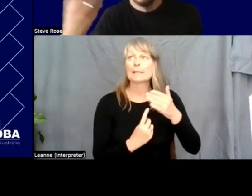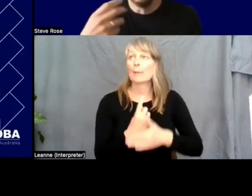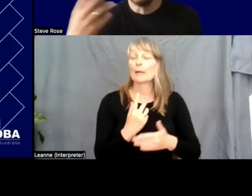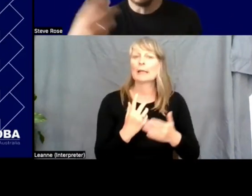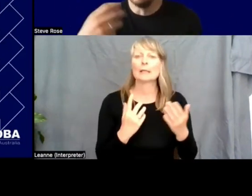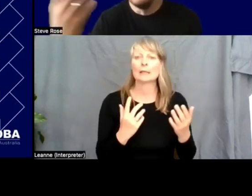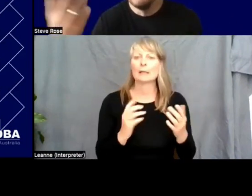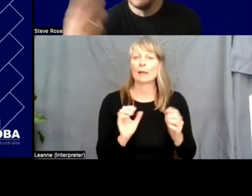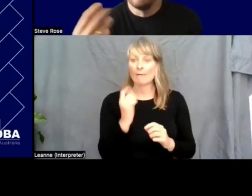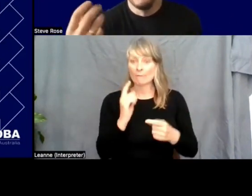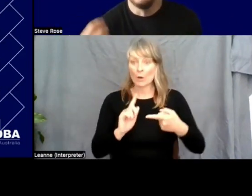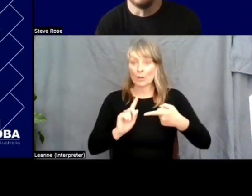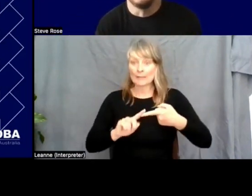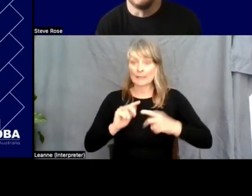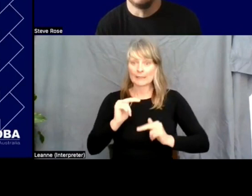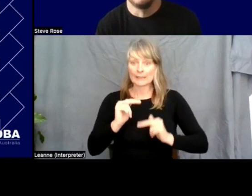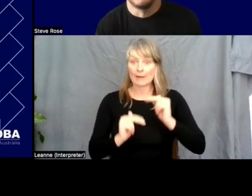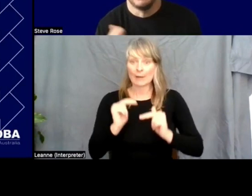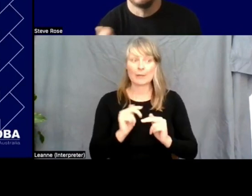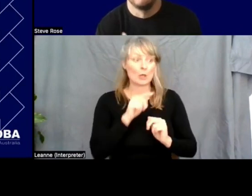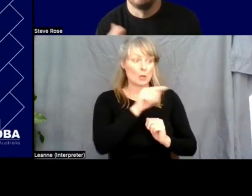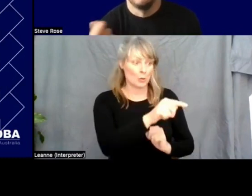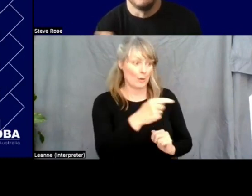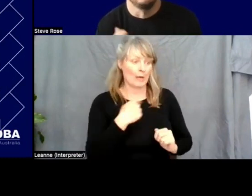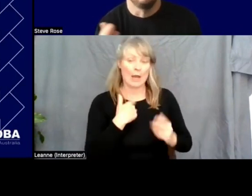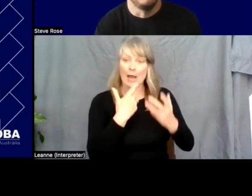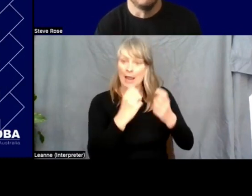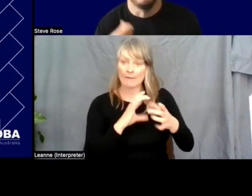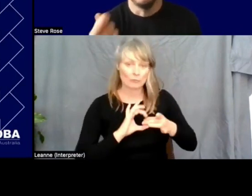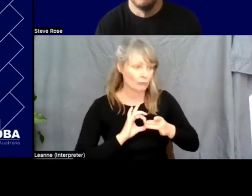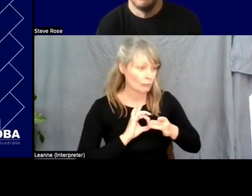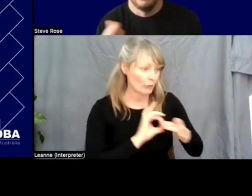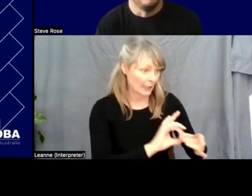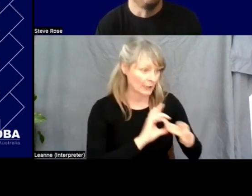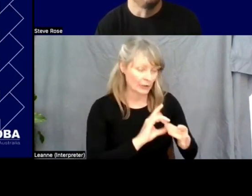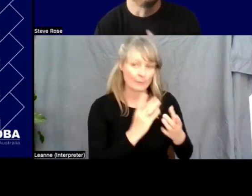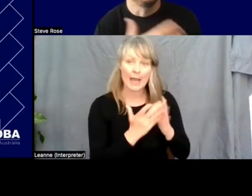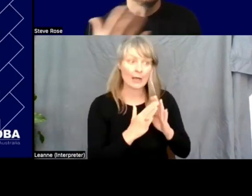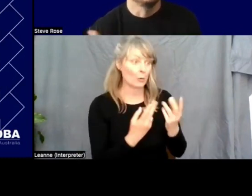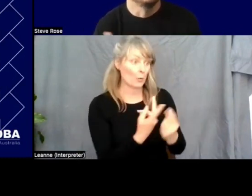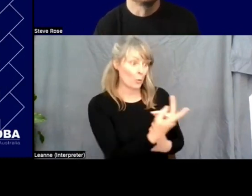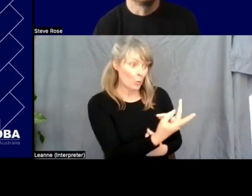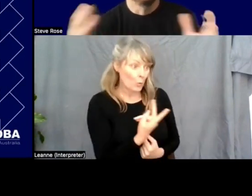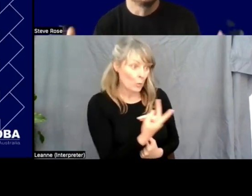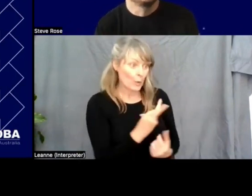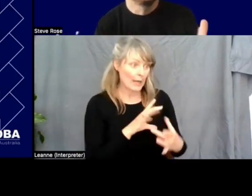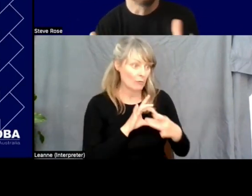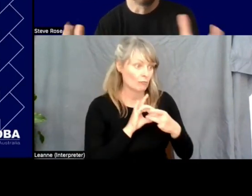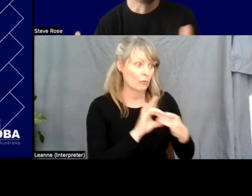development of 'you and I' relationships. It's 'how do we relate to each other?' Traditionally that might